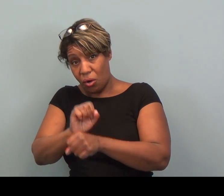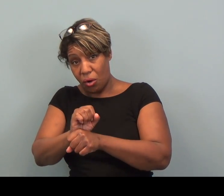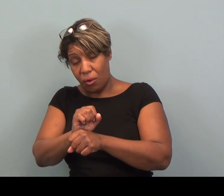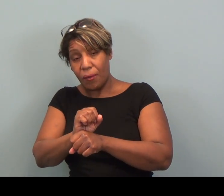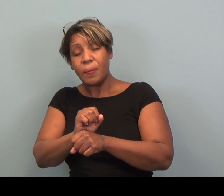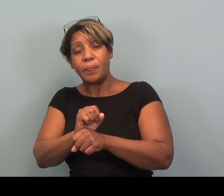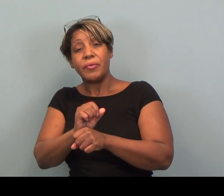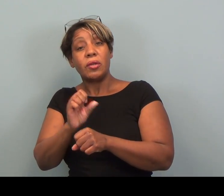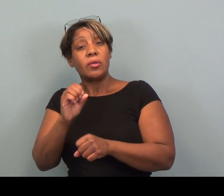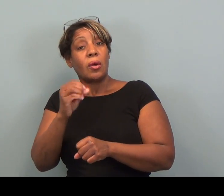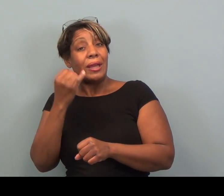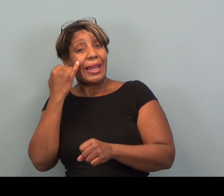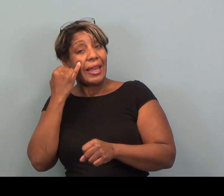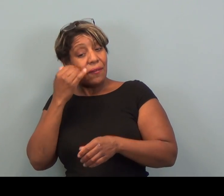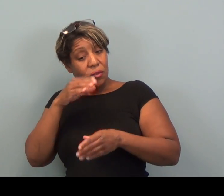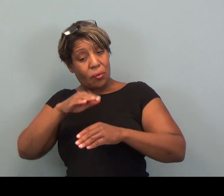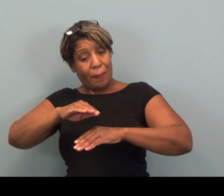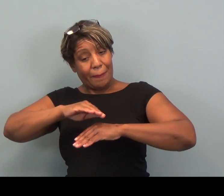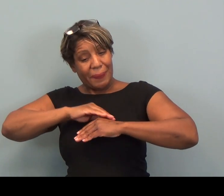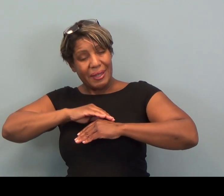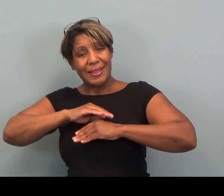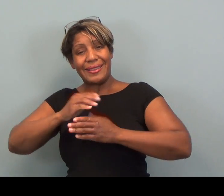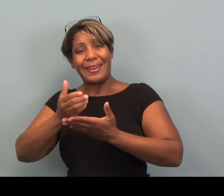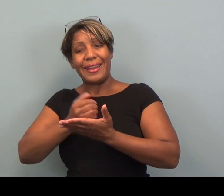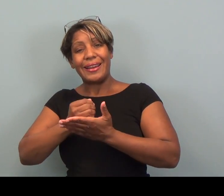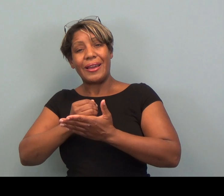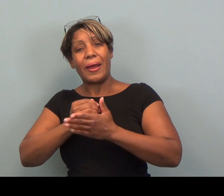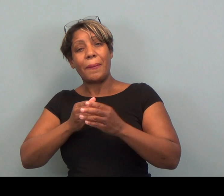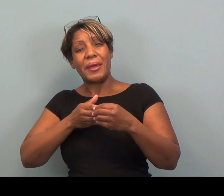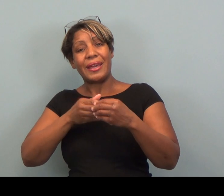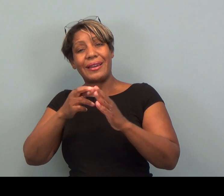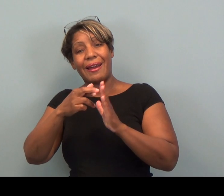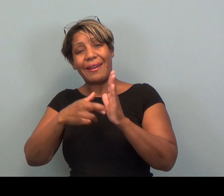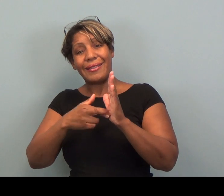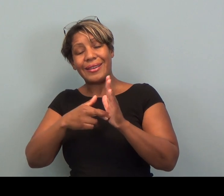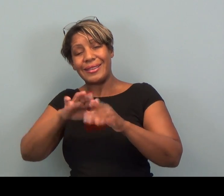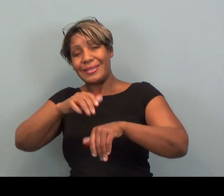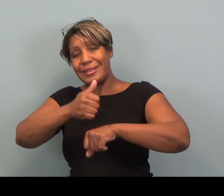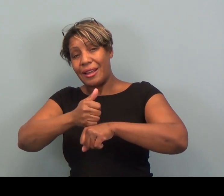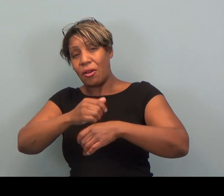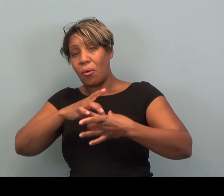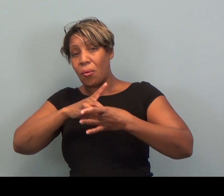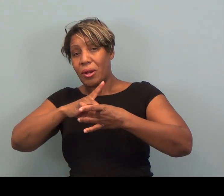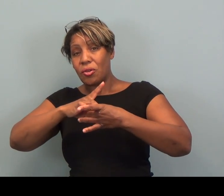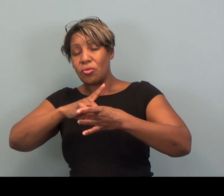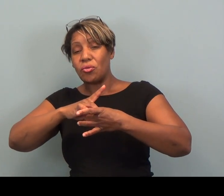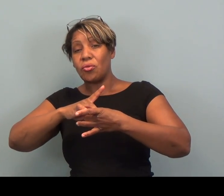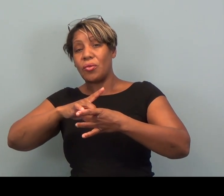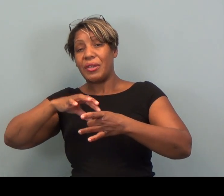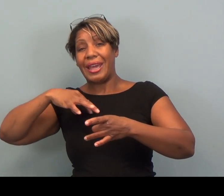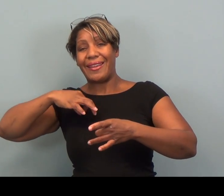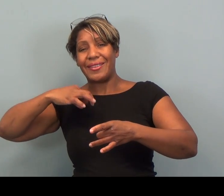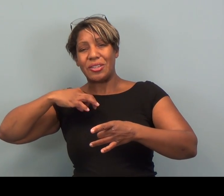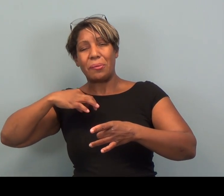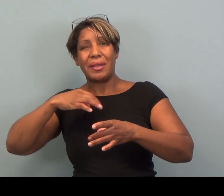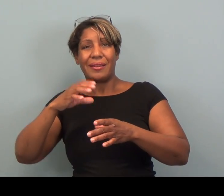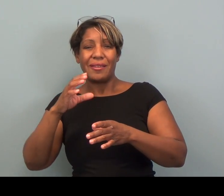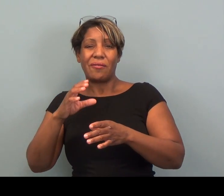So if you're within our income guidelines which are set according to eligibility for the Earned Income Tax Credit. I know that's jargon.